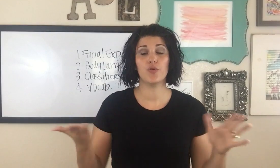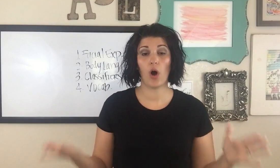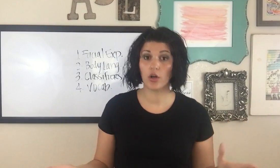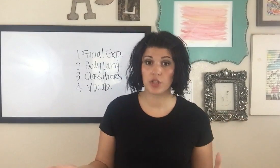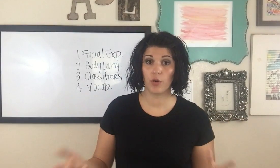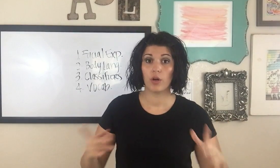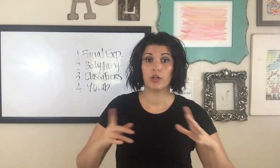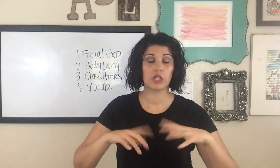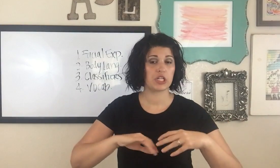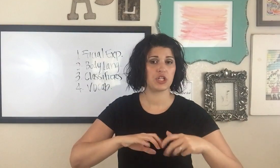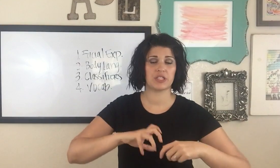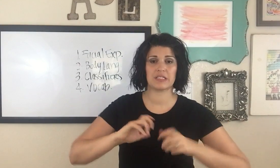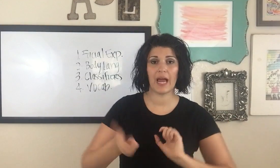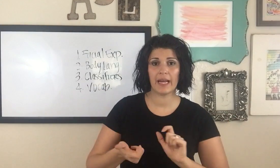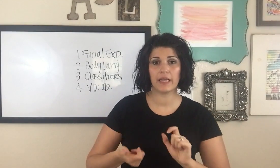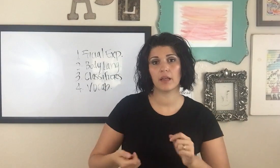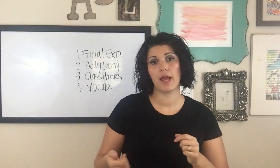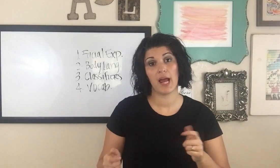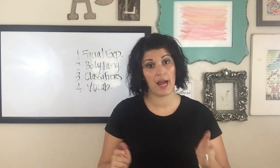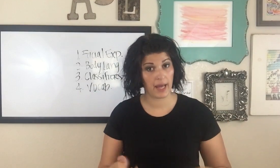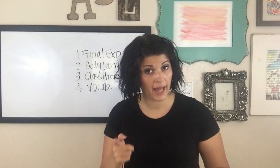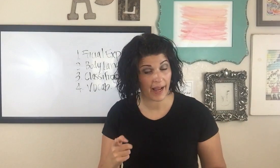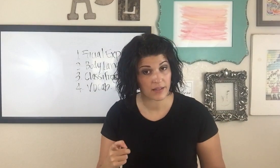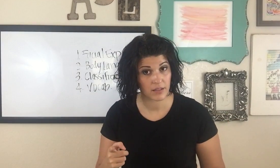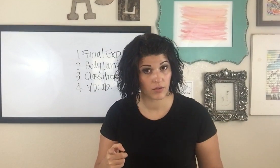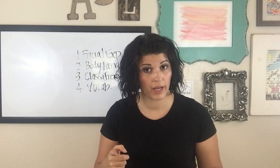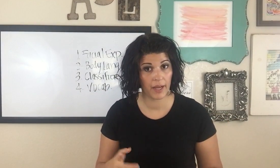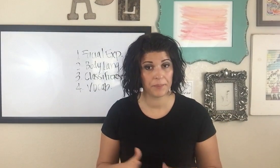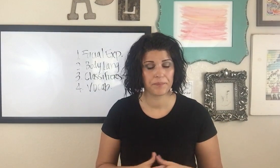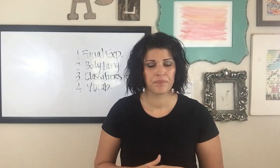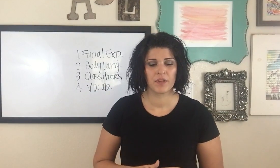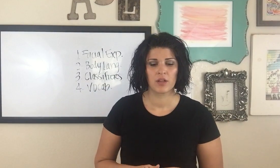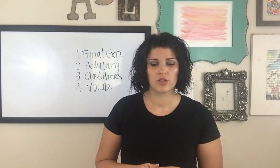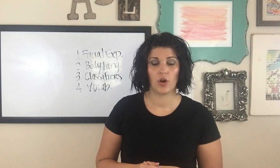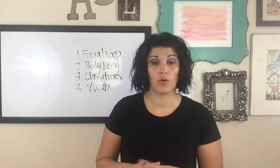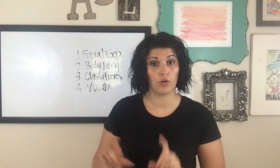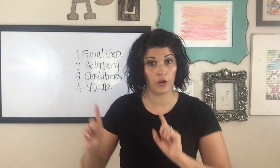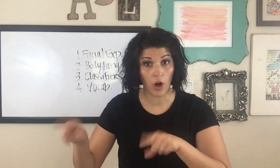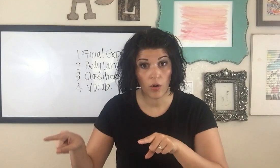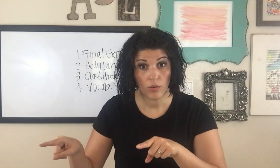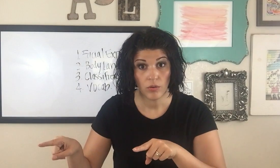You also can just sign it and ask. Okay. So go.